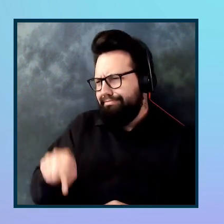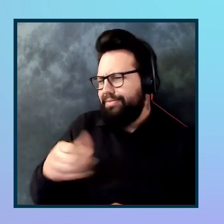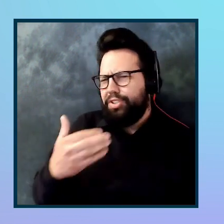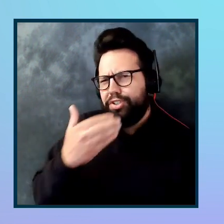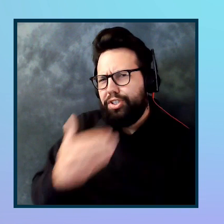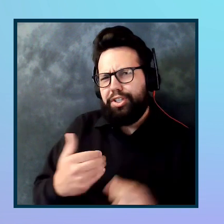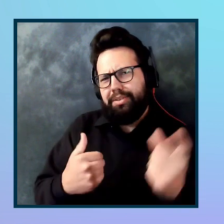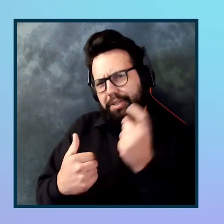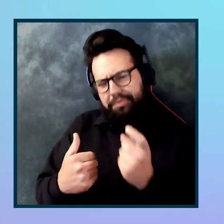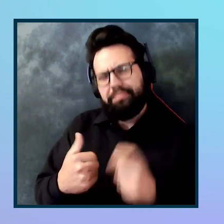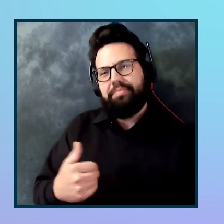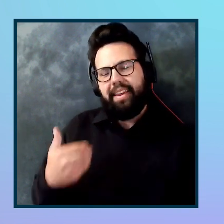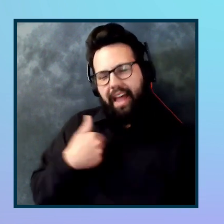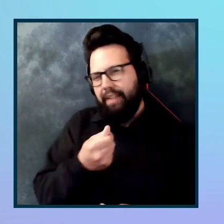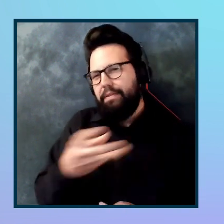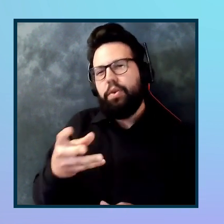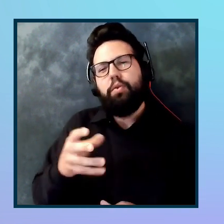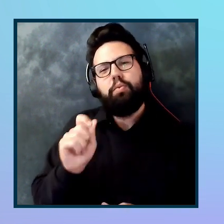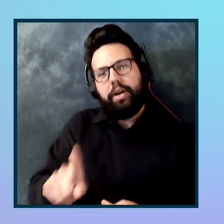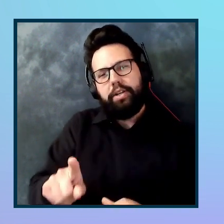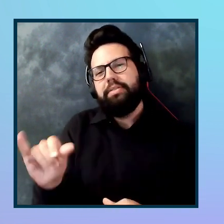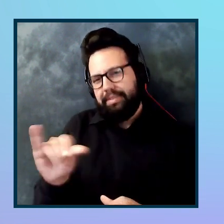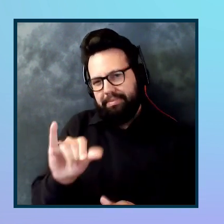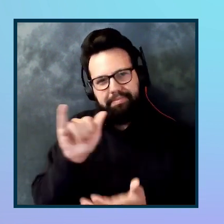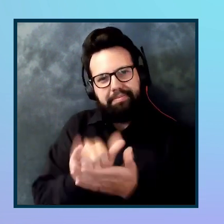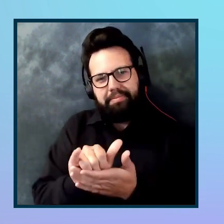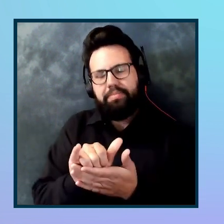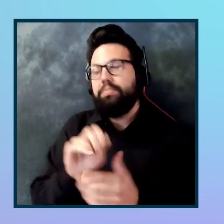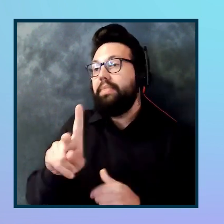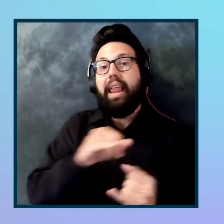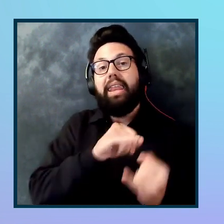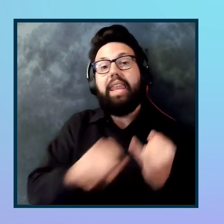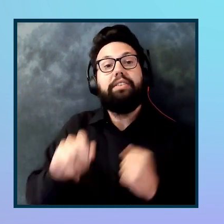We had a handful of of similar questions like that. All right, the last one that we have here,